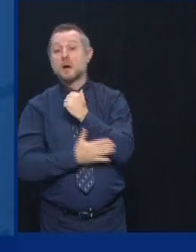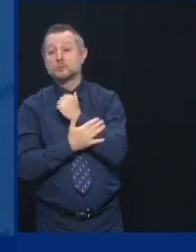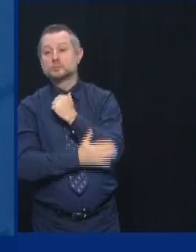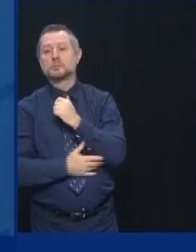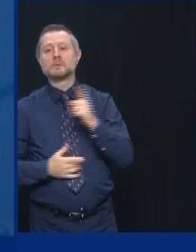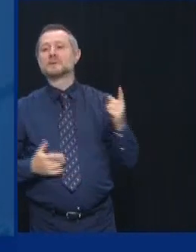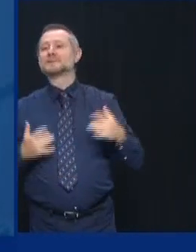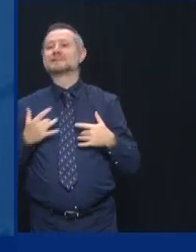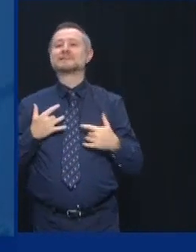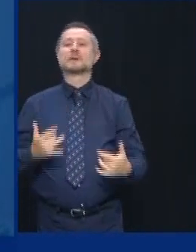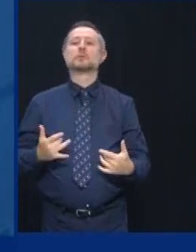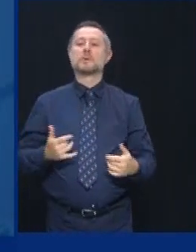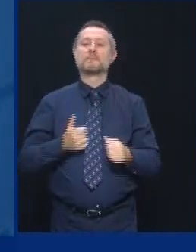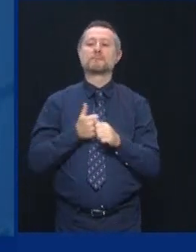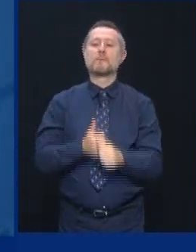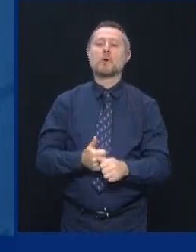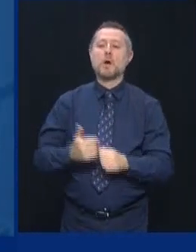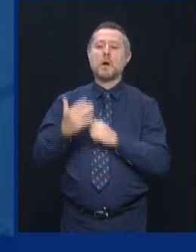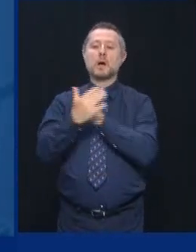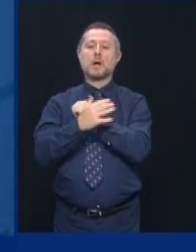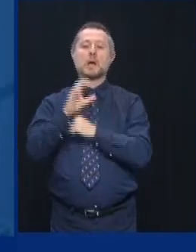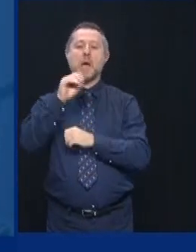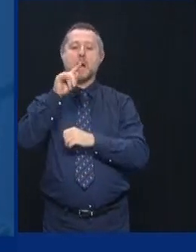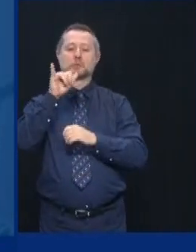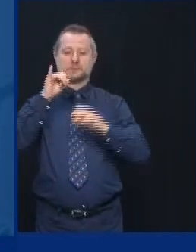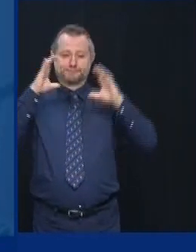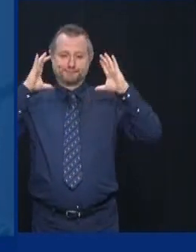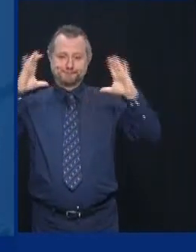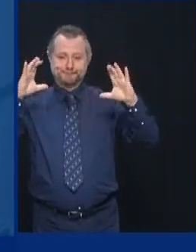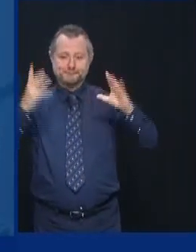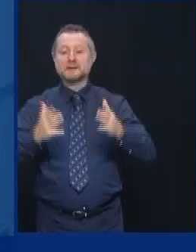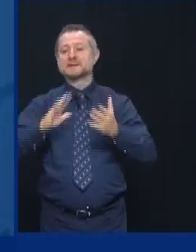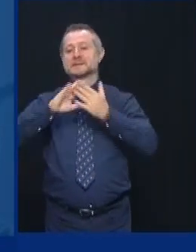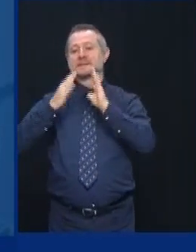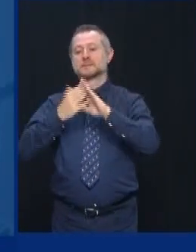A CIRCLE. EVERY OTHER STATE, EVERY OTHER